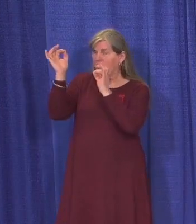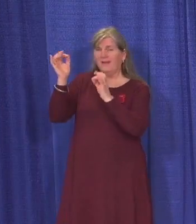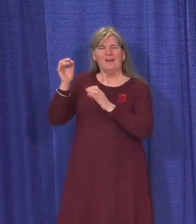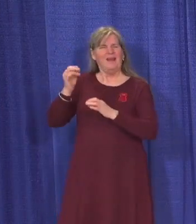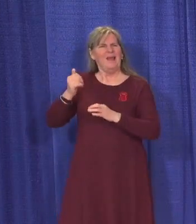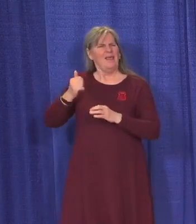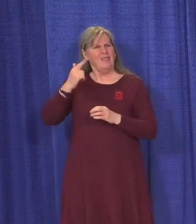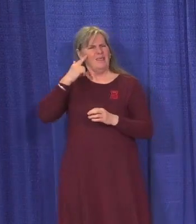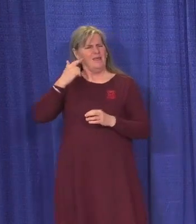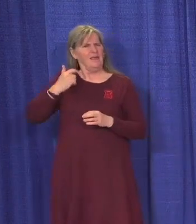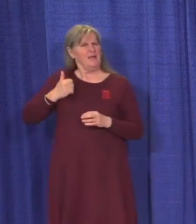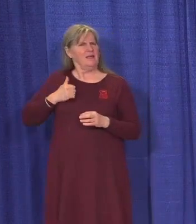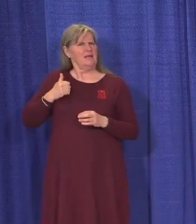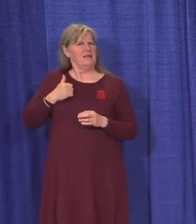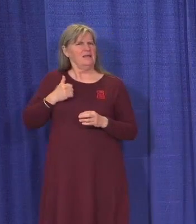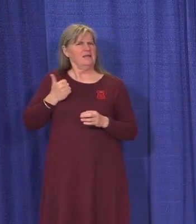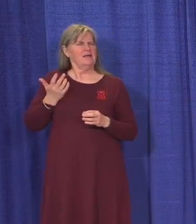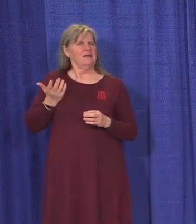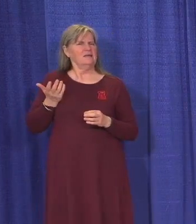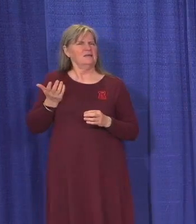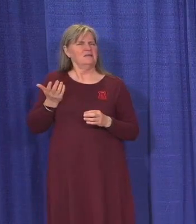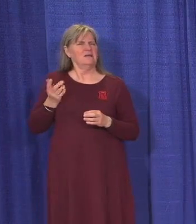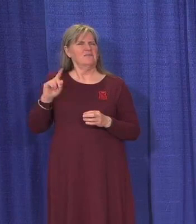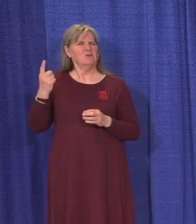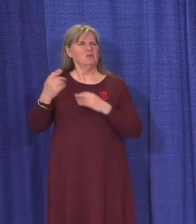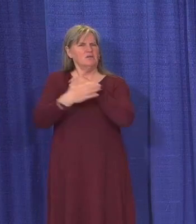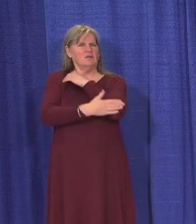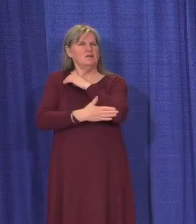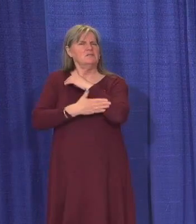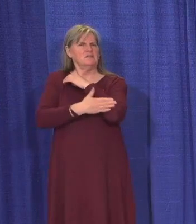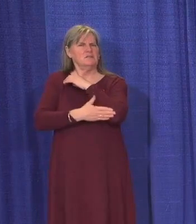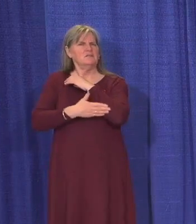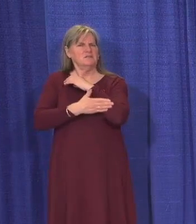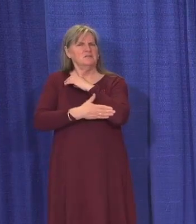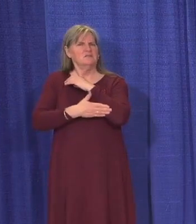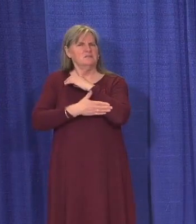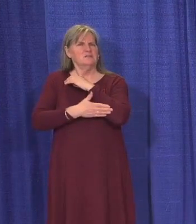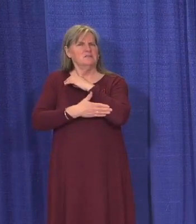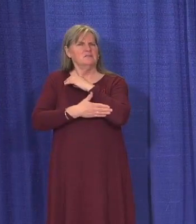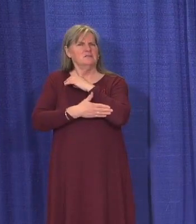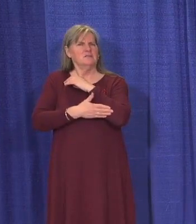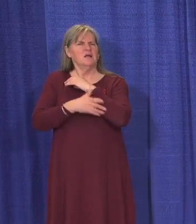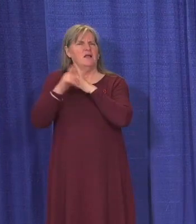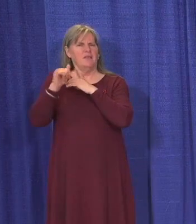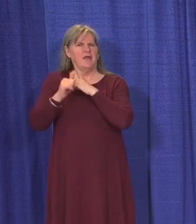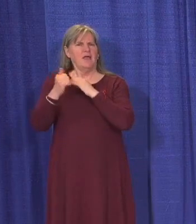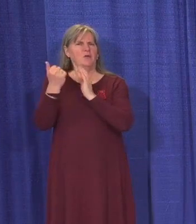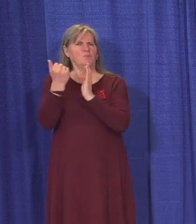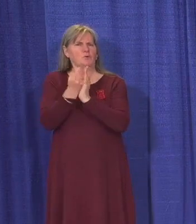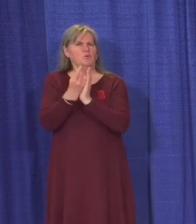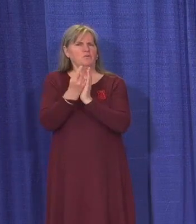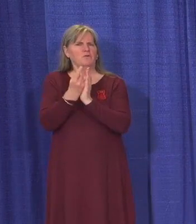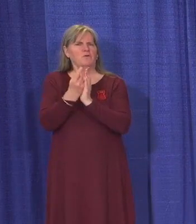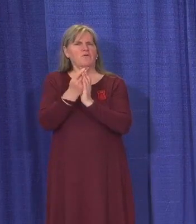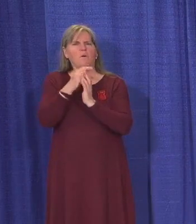time to vaccinate is it is great